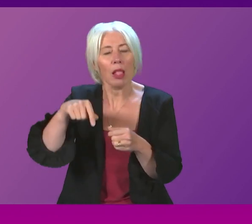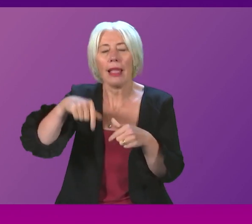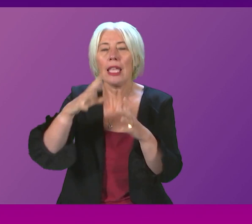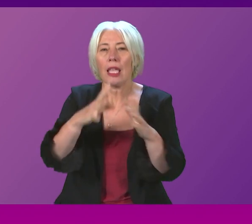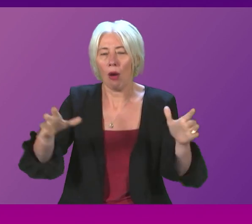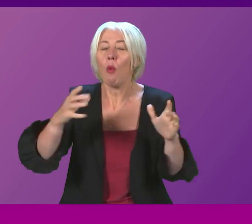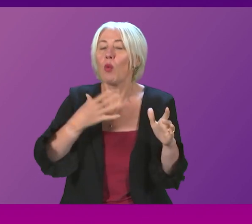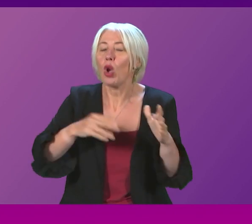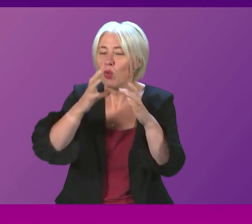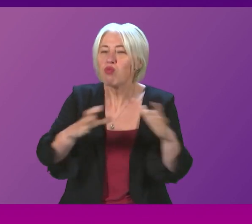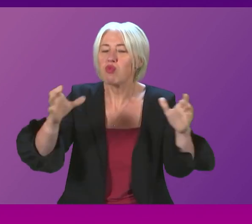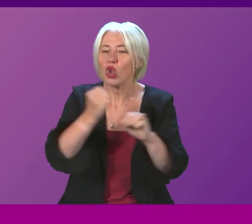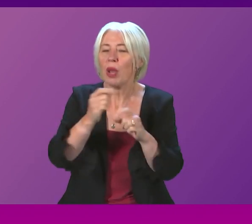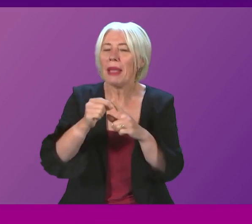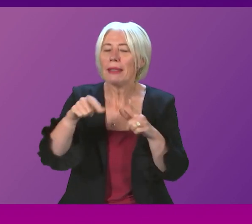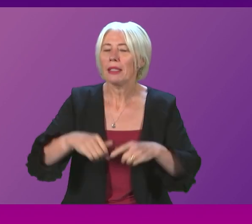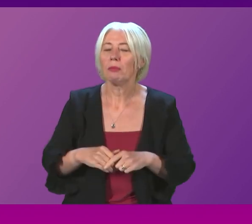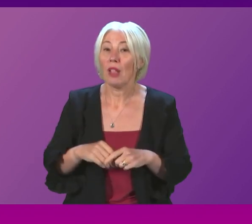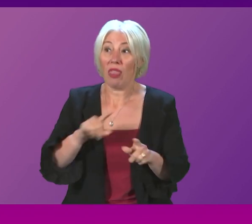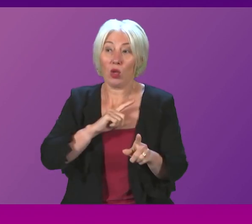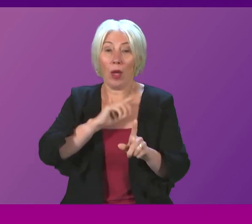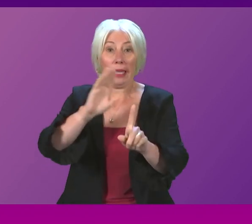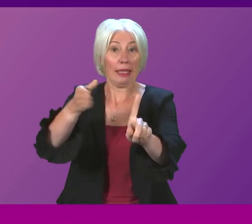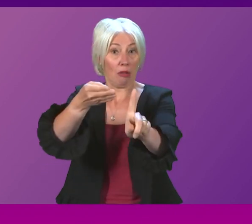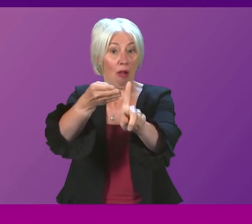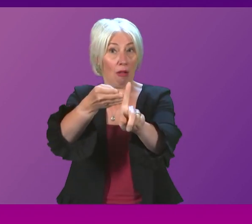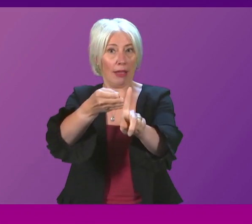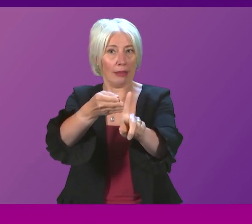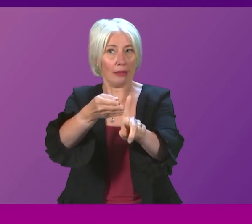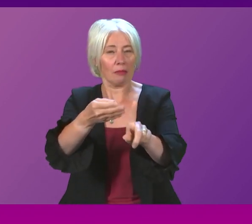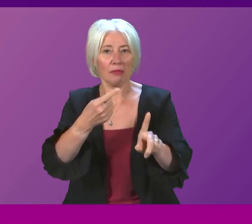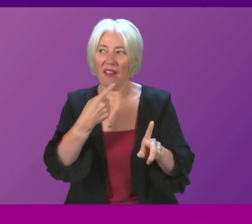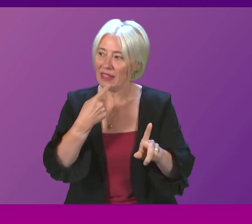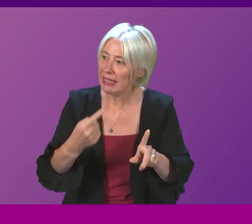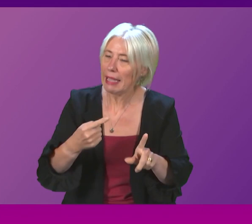our GP workforce, which is why the target that I have spoken about and the progress